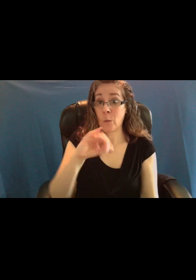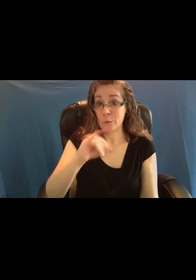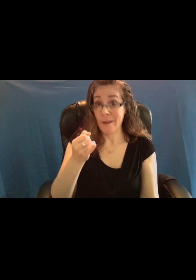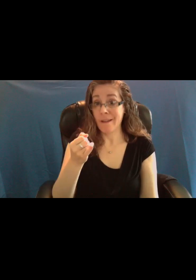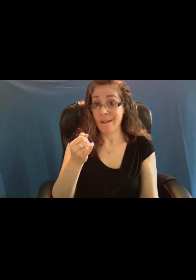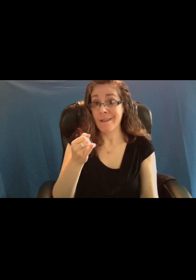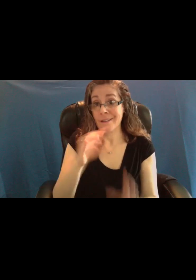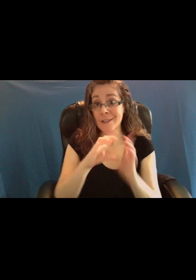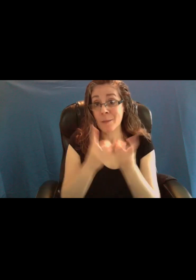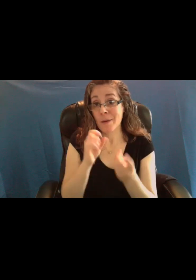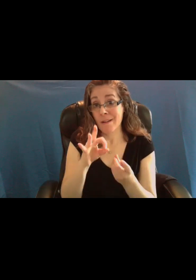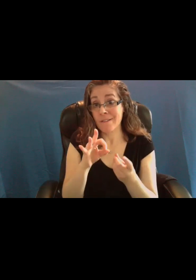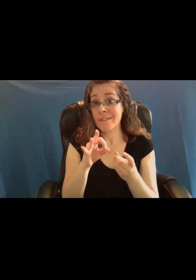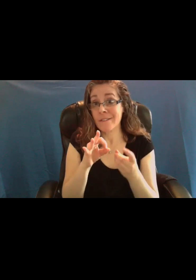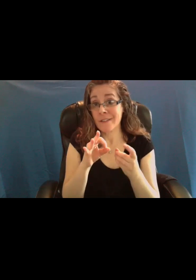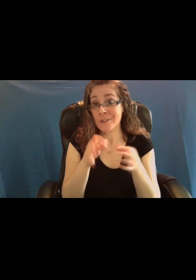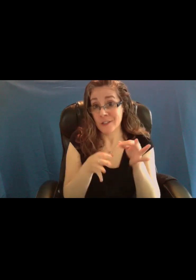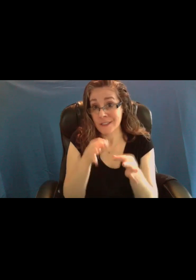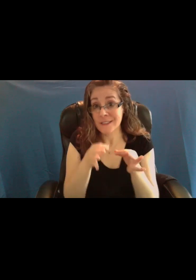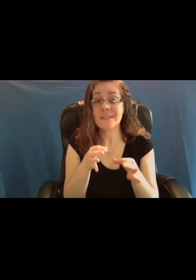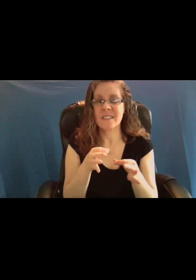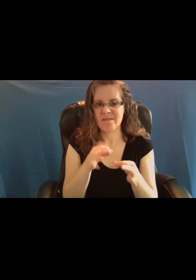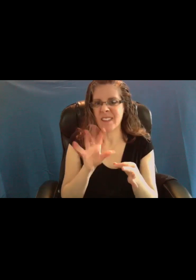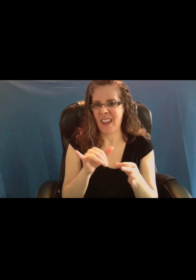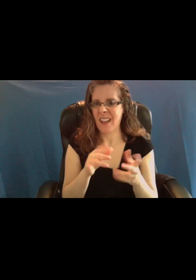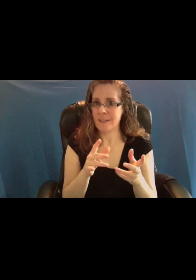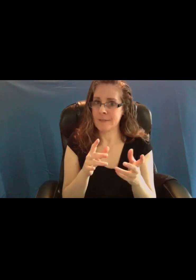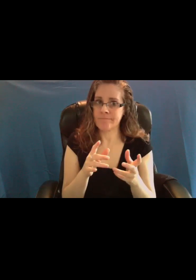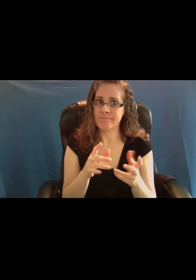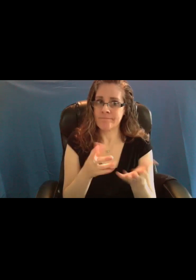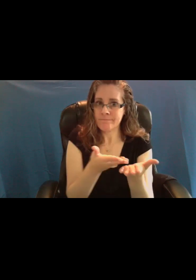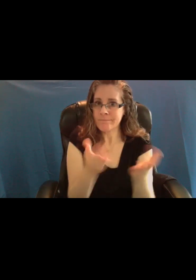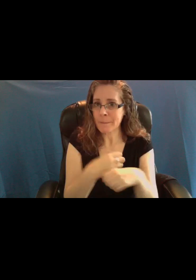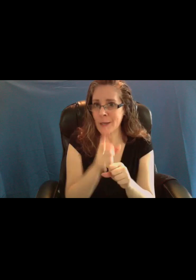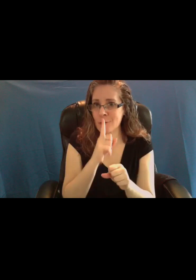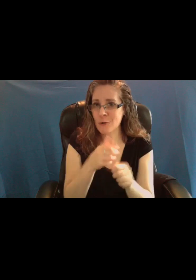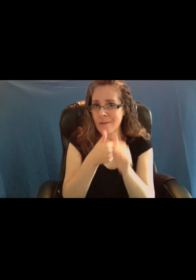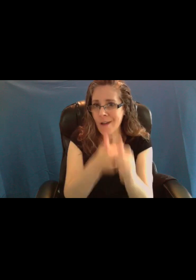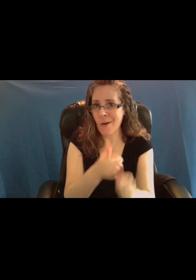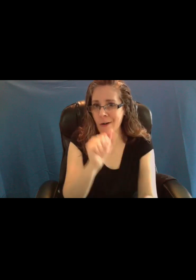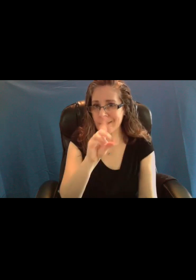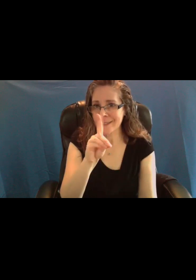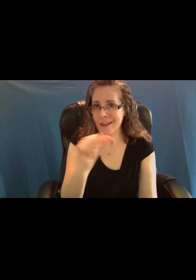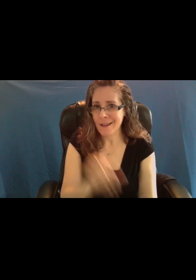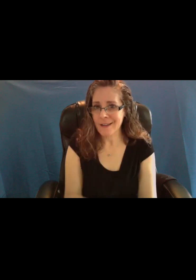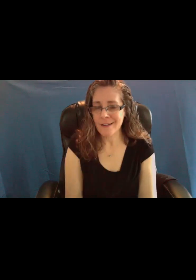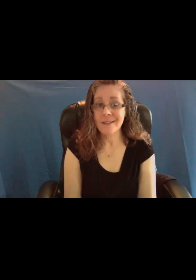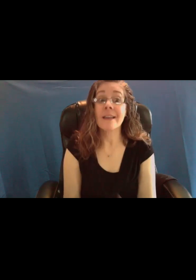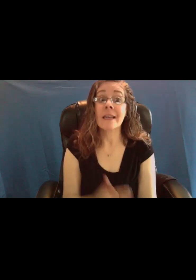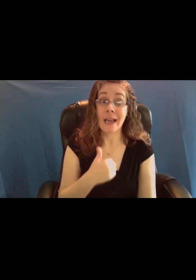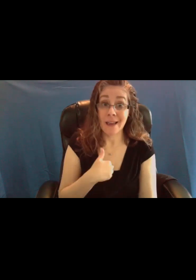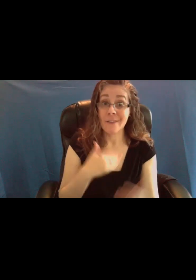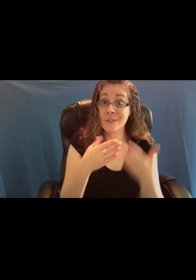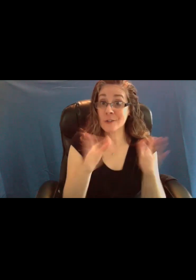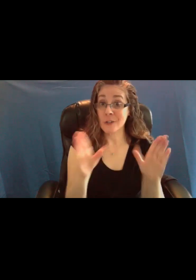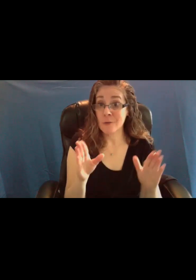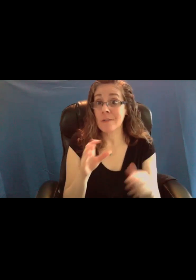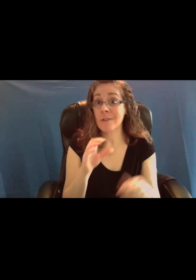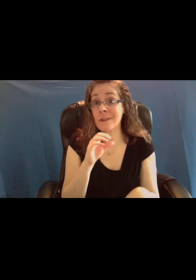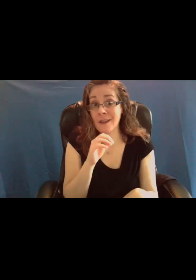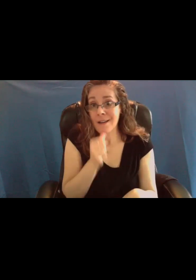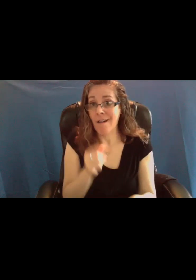ADA. As I mentioned, the ADA has general nondiscrimination provisions for ensuring people with disabilities